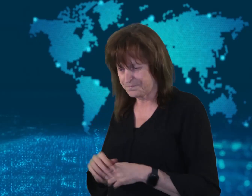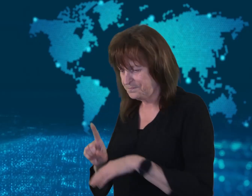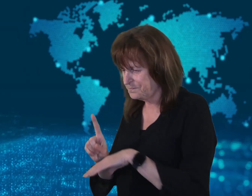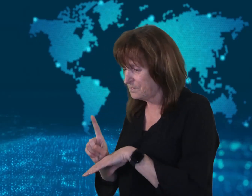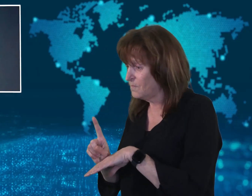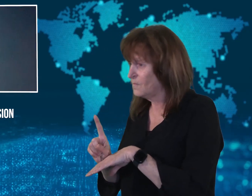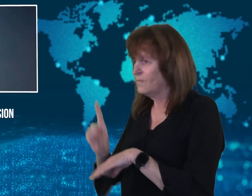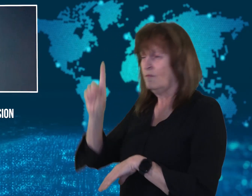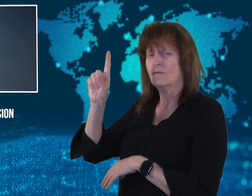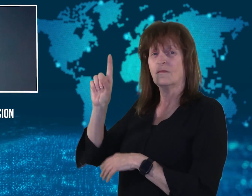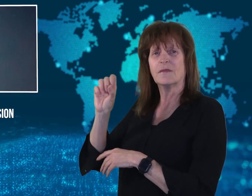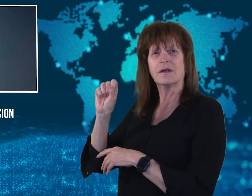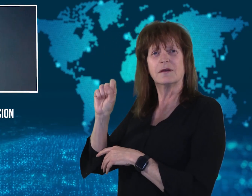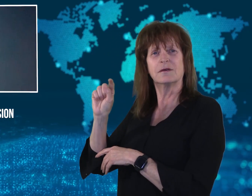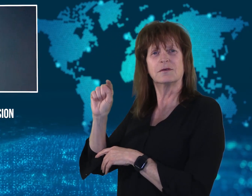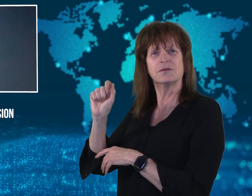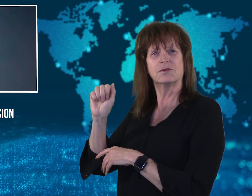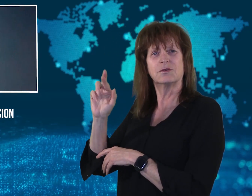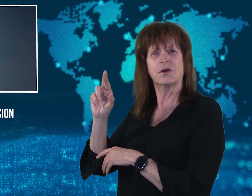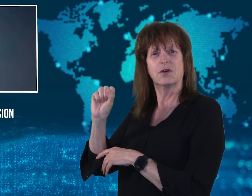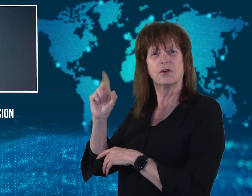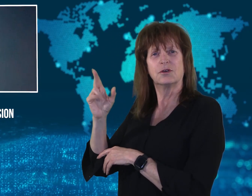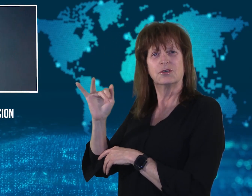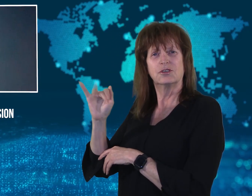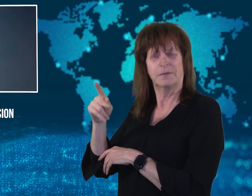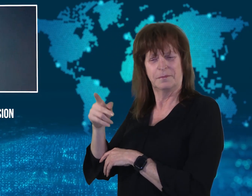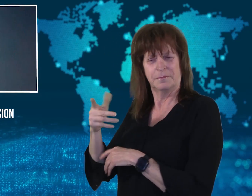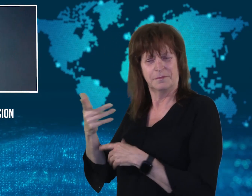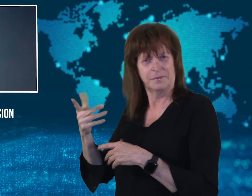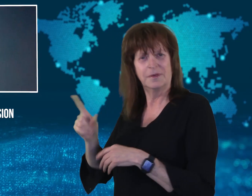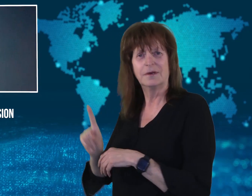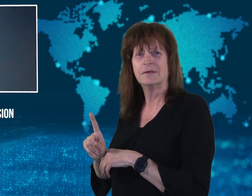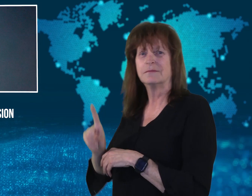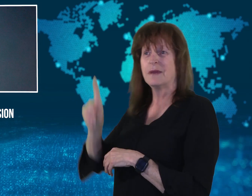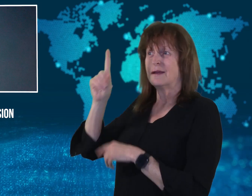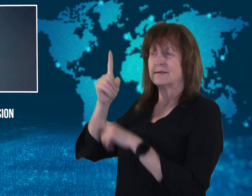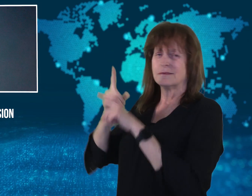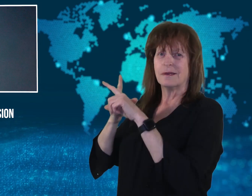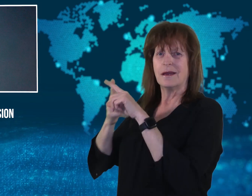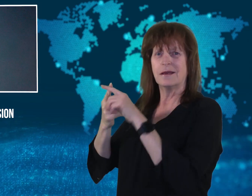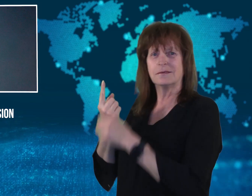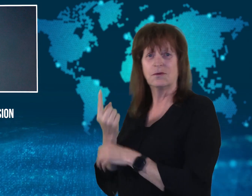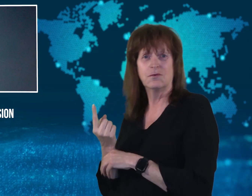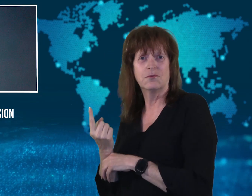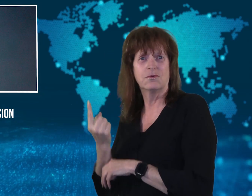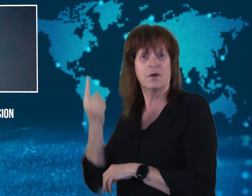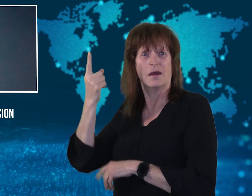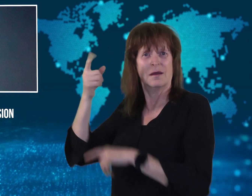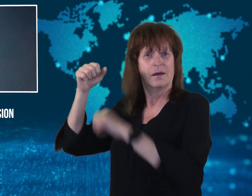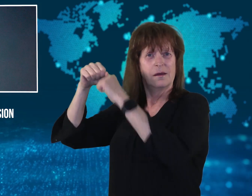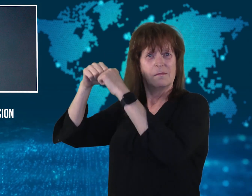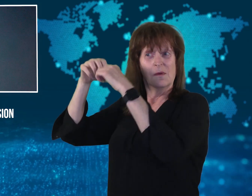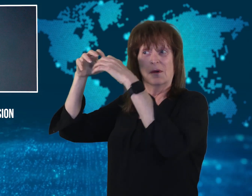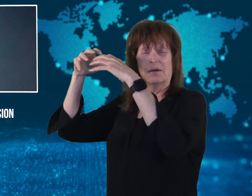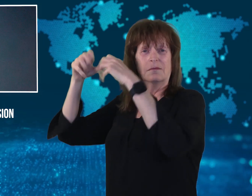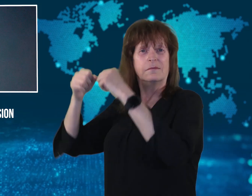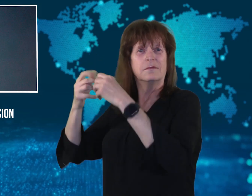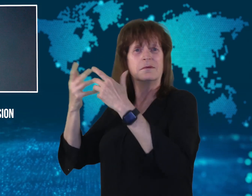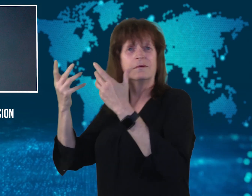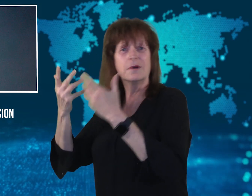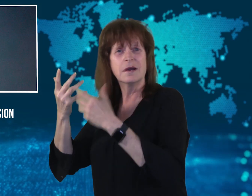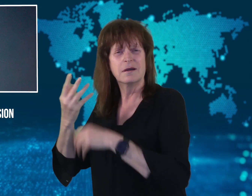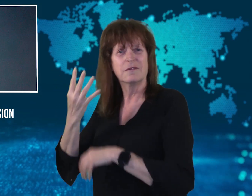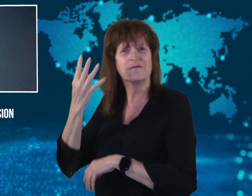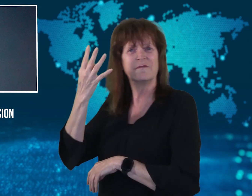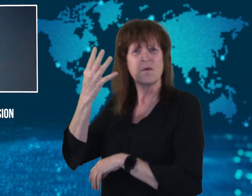[GEORGIA]: Starship, a SpaceX rocket, exploded four minutes after it made